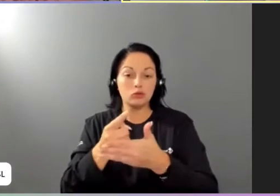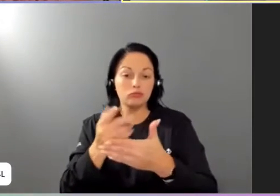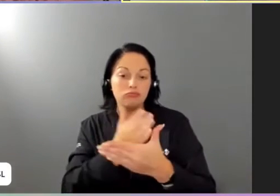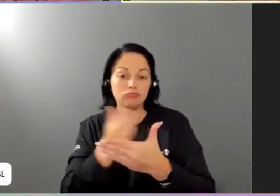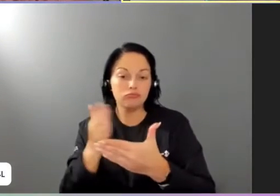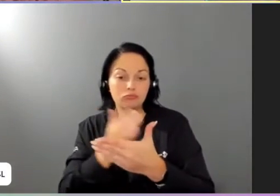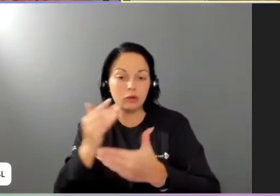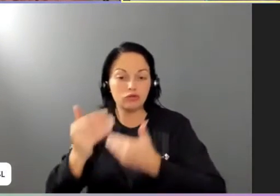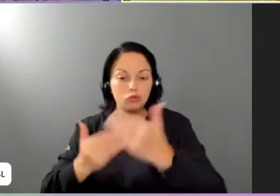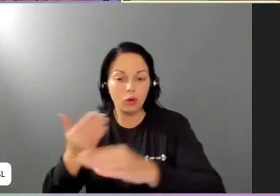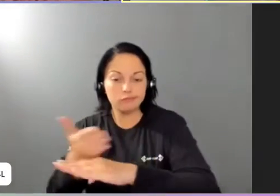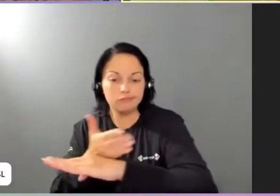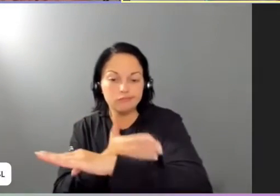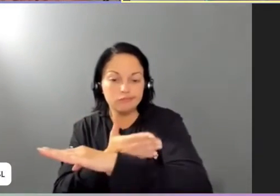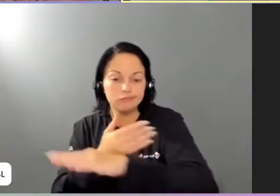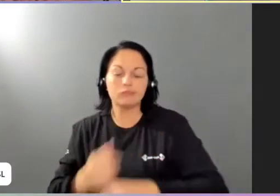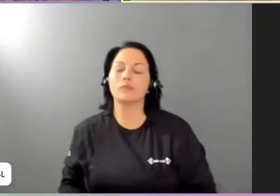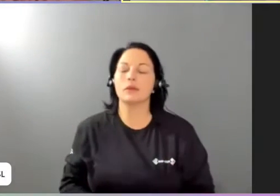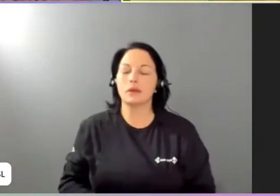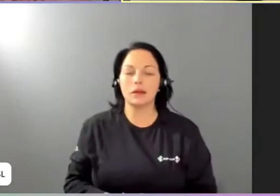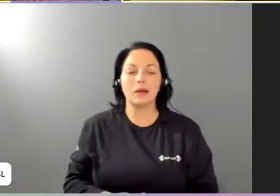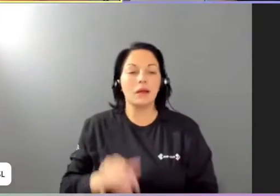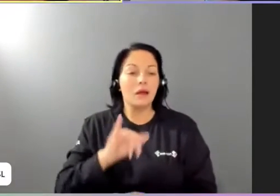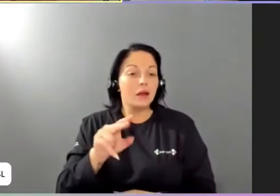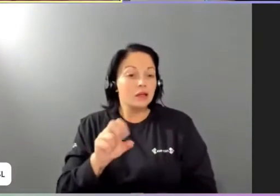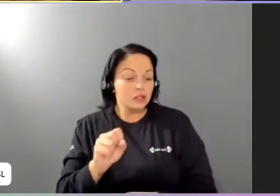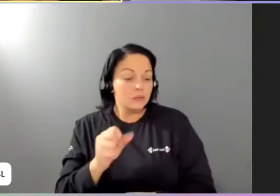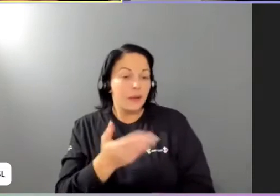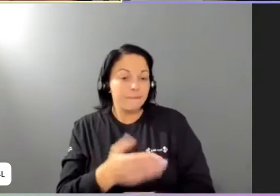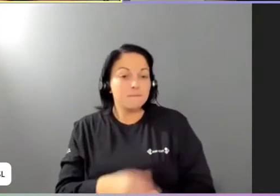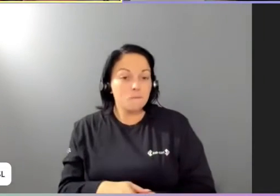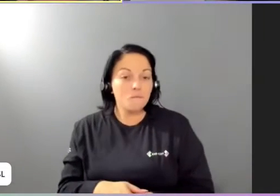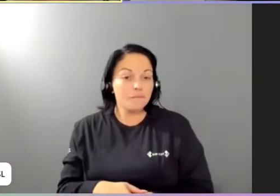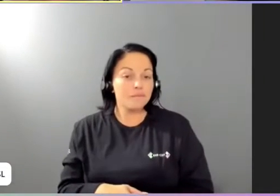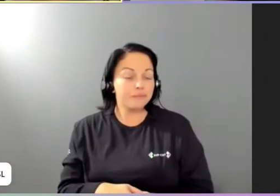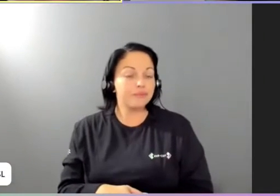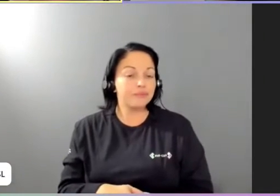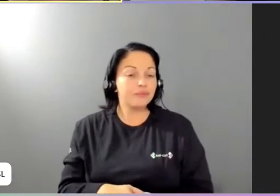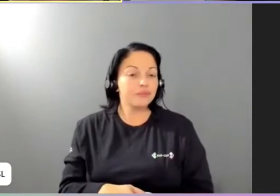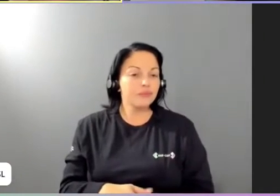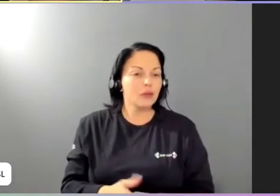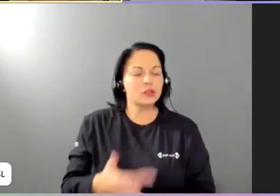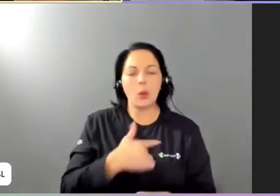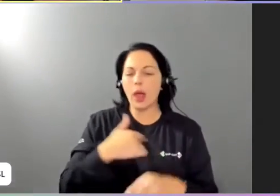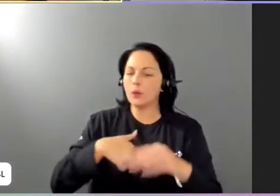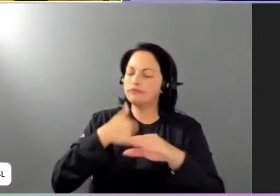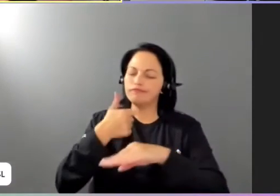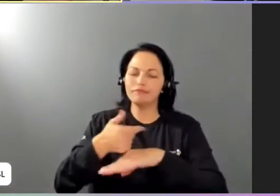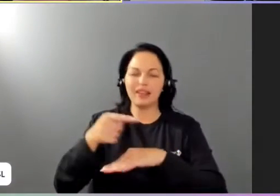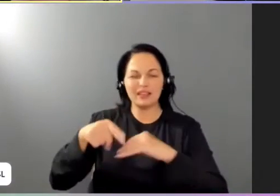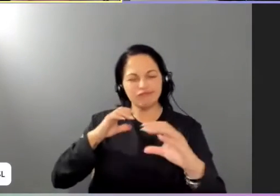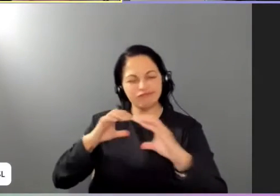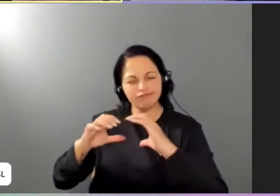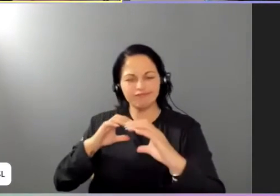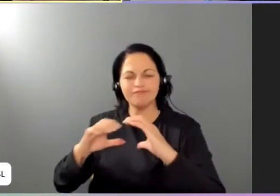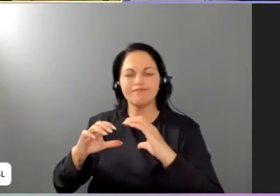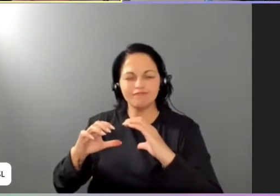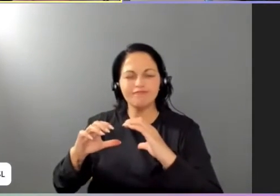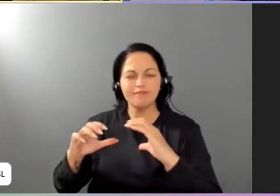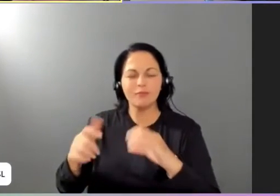around accessibility to and create again, universal baseline. To help you measure and track track your